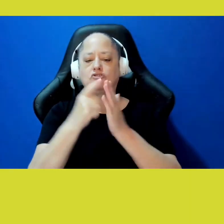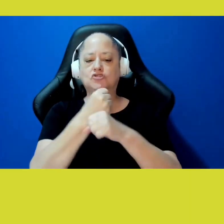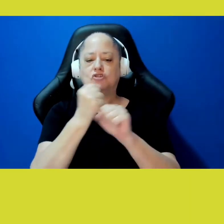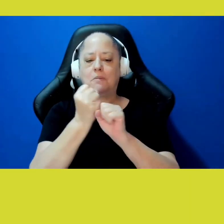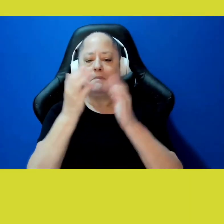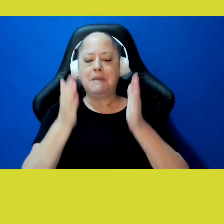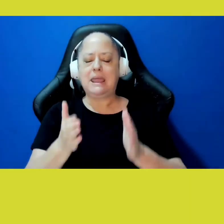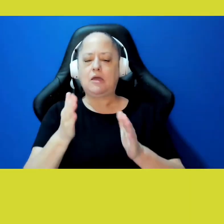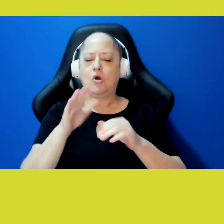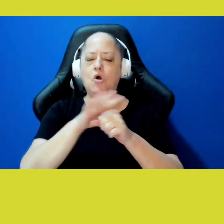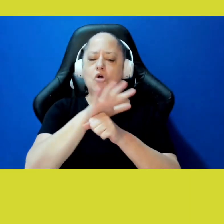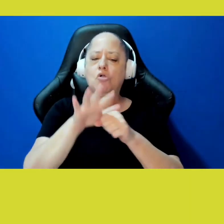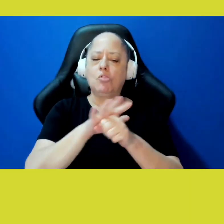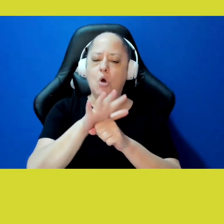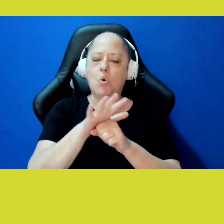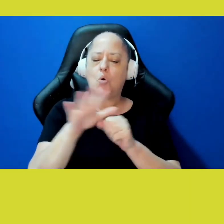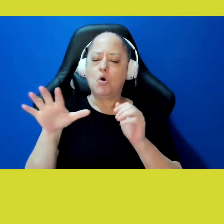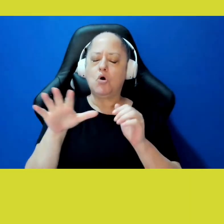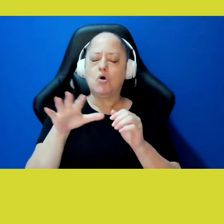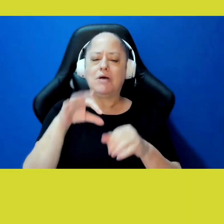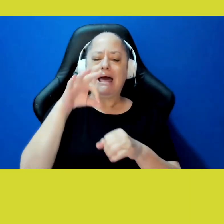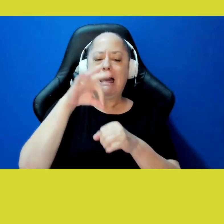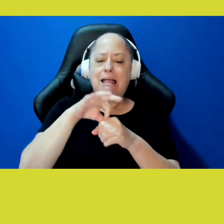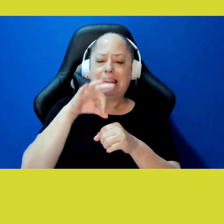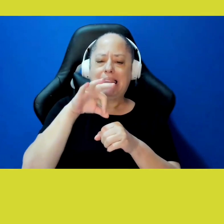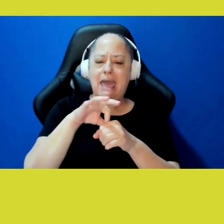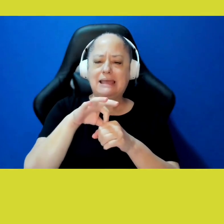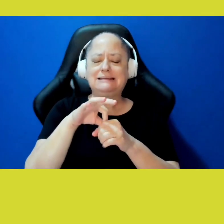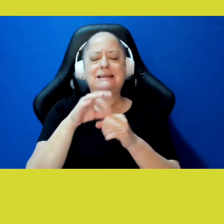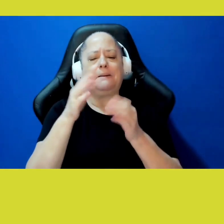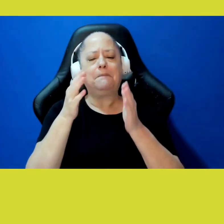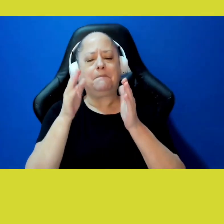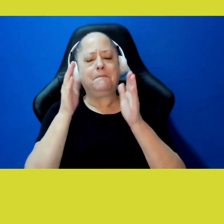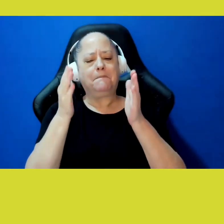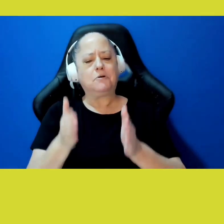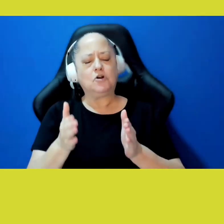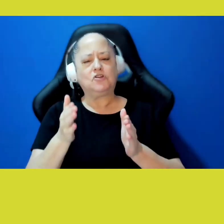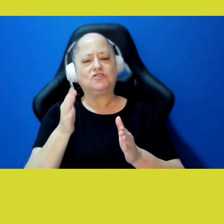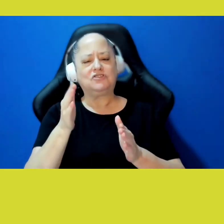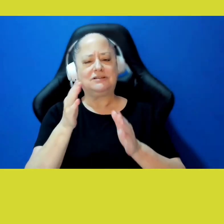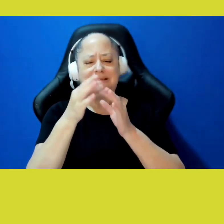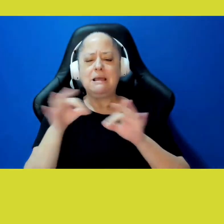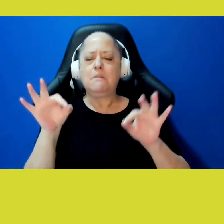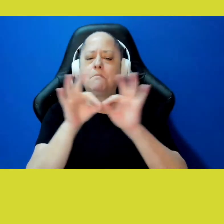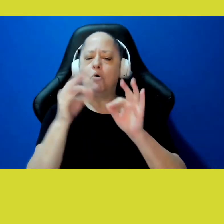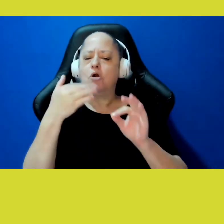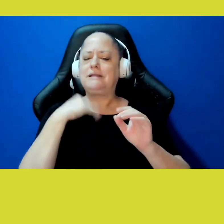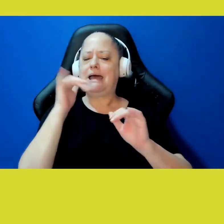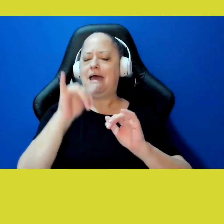their state electives, it's really important to have those conversations and not just go in and say, housing